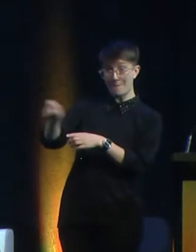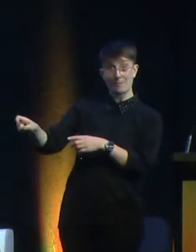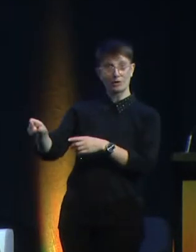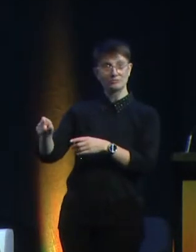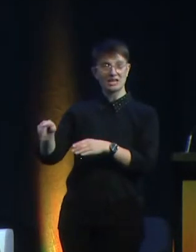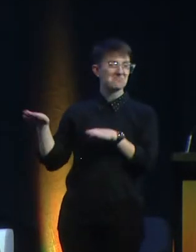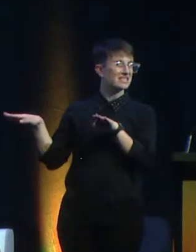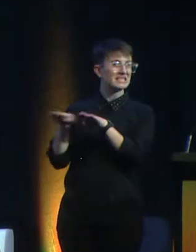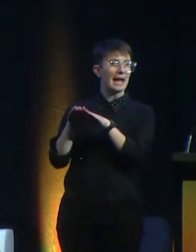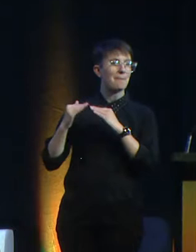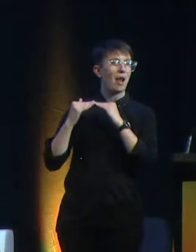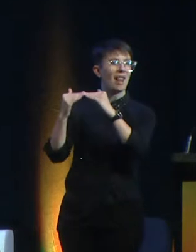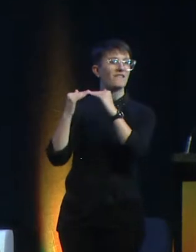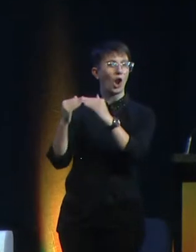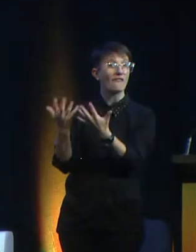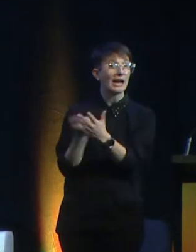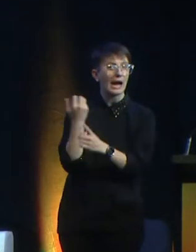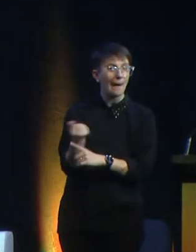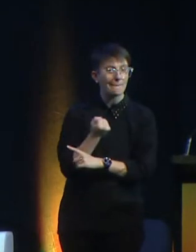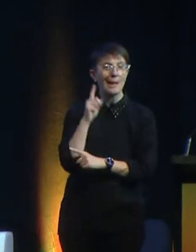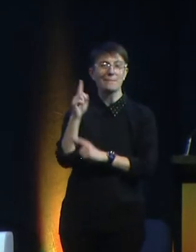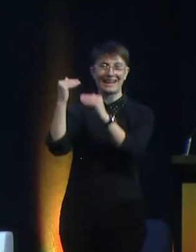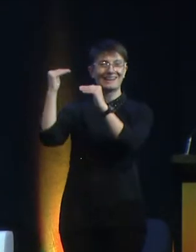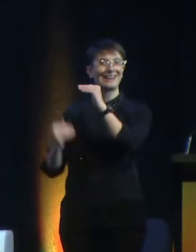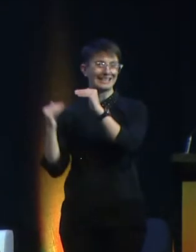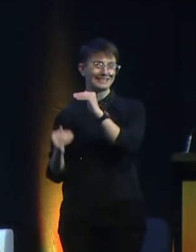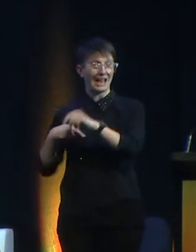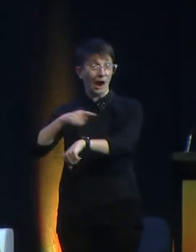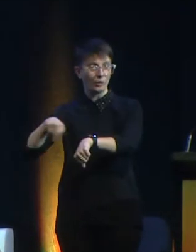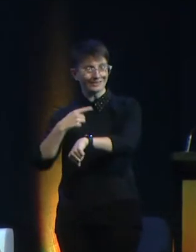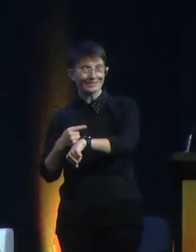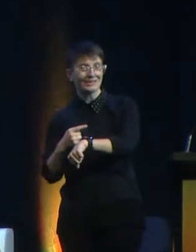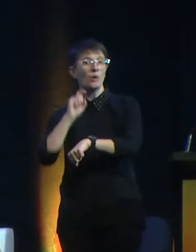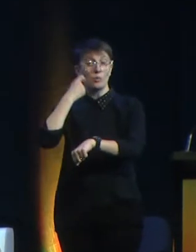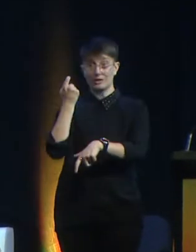will actually result in a greater work-life balance and lifestyle for the people who this